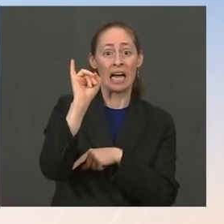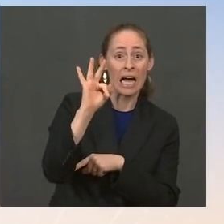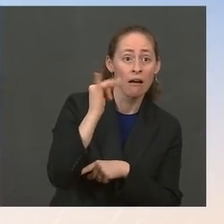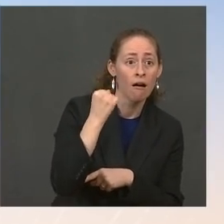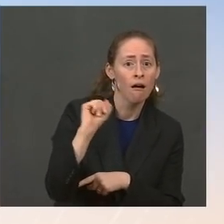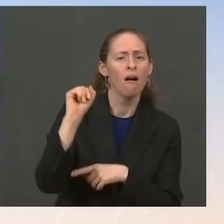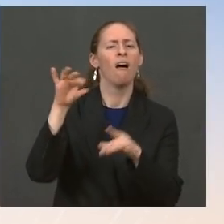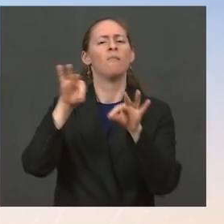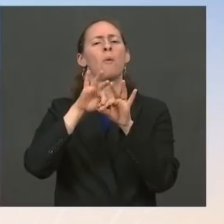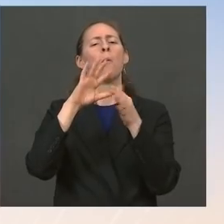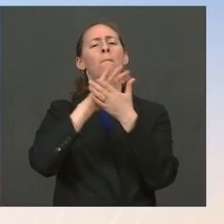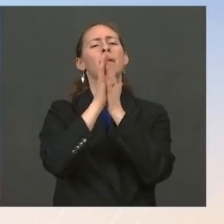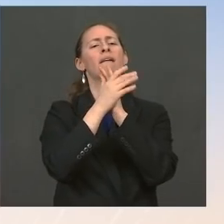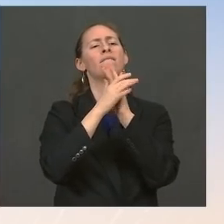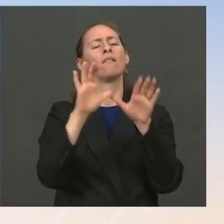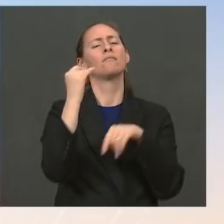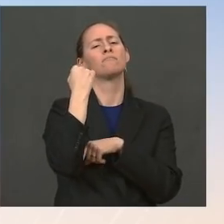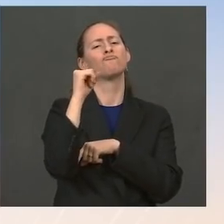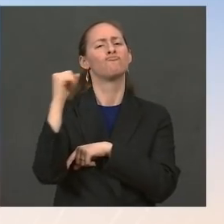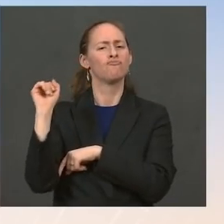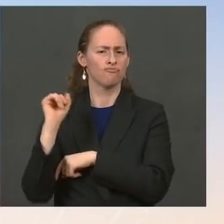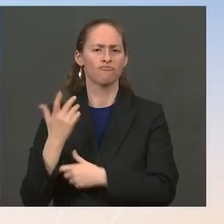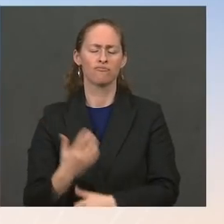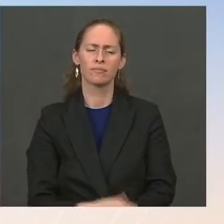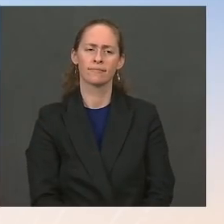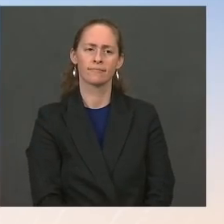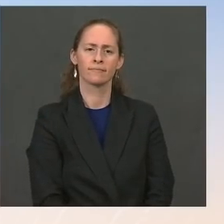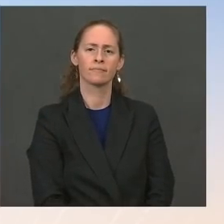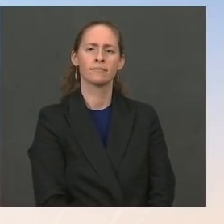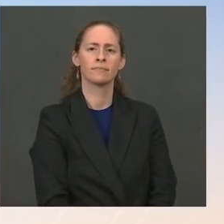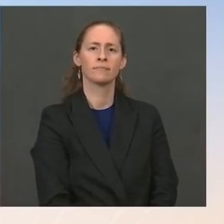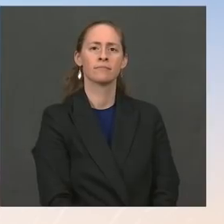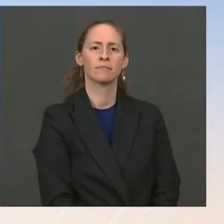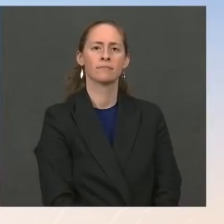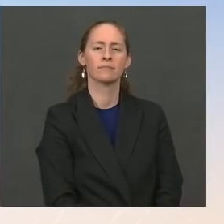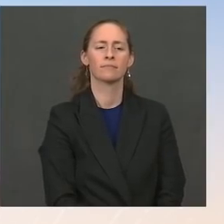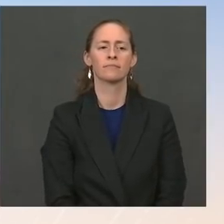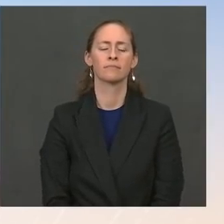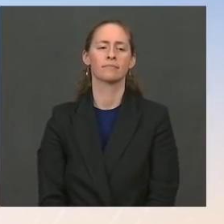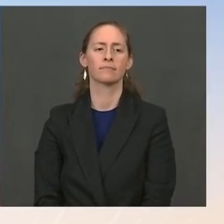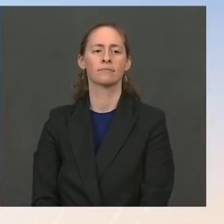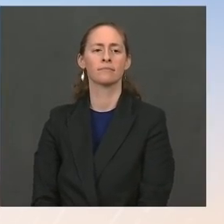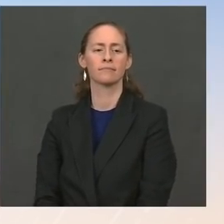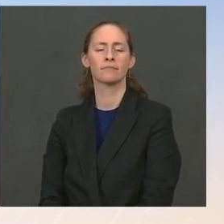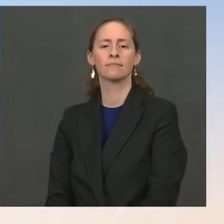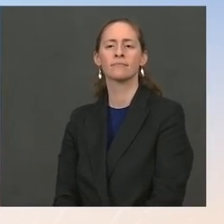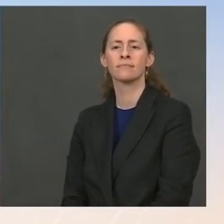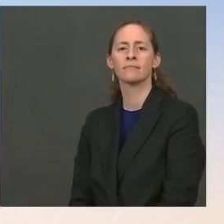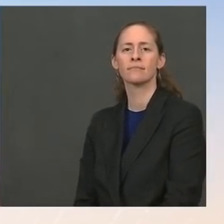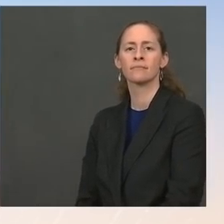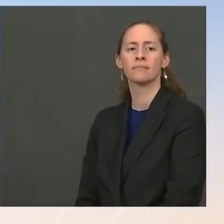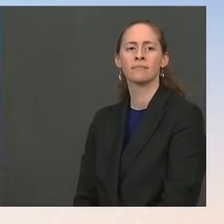as anyone looks to have their voice heard, regardless of the outcome. Go ahead. The Press: There was one conspicuous thing missing from the week